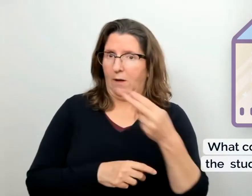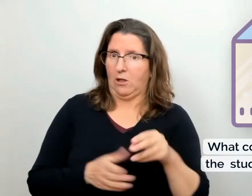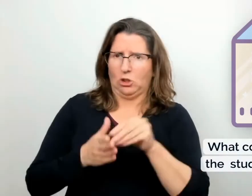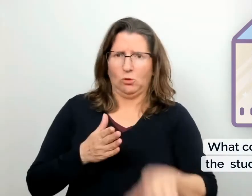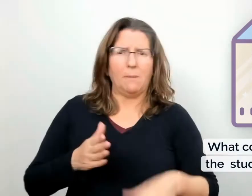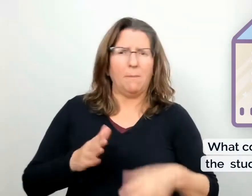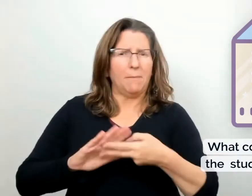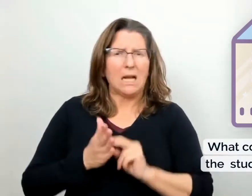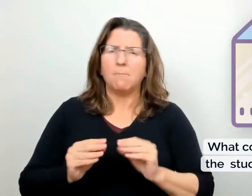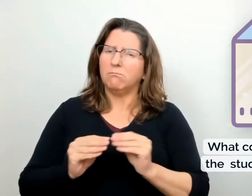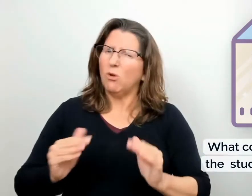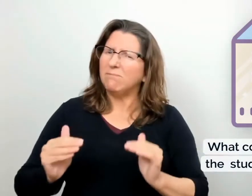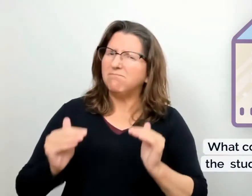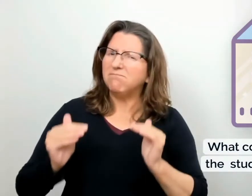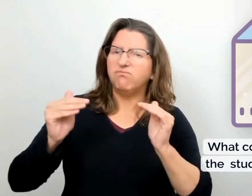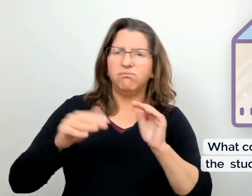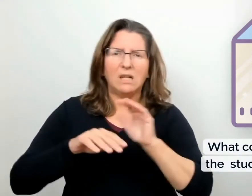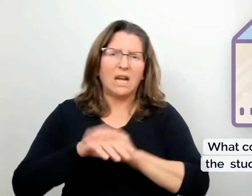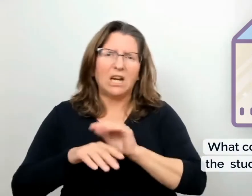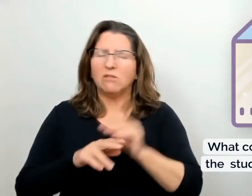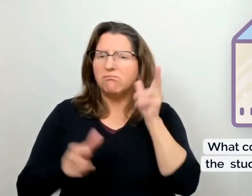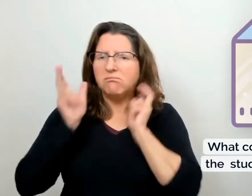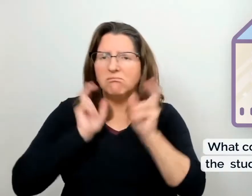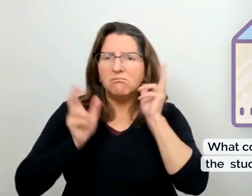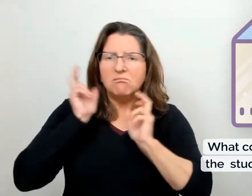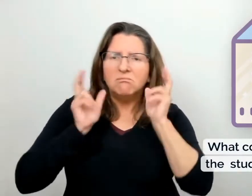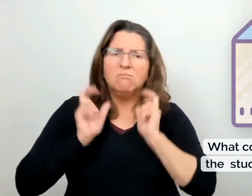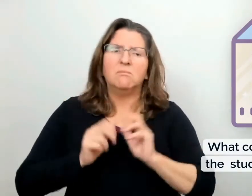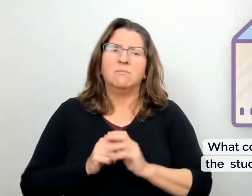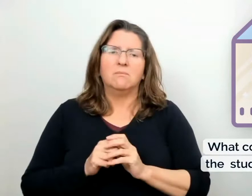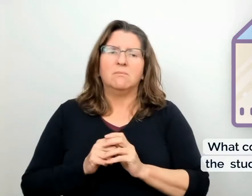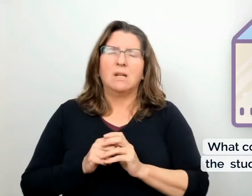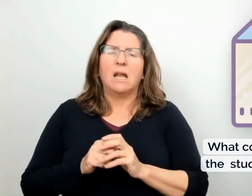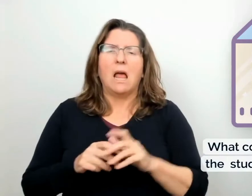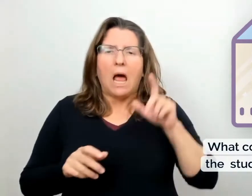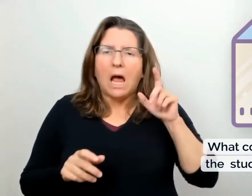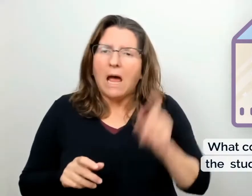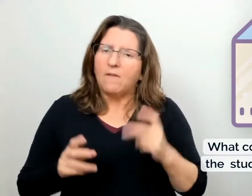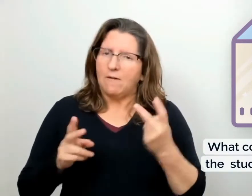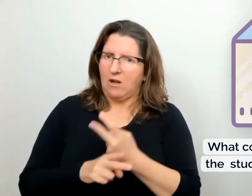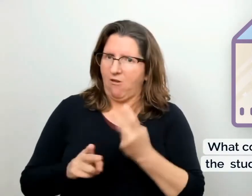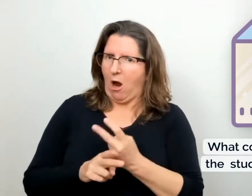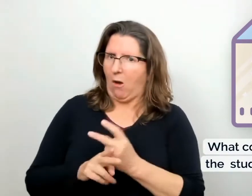Because these students had some hearing, their understanding of English was pretty good.